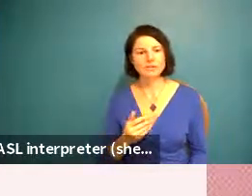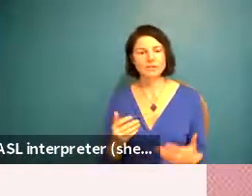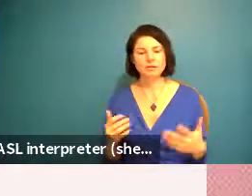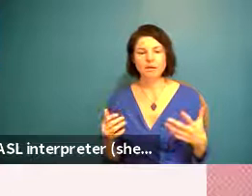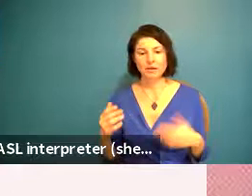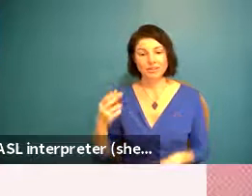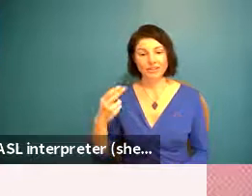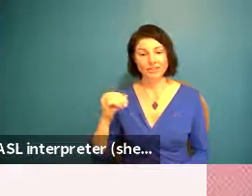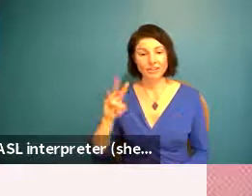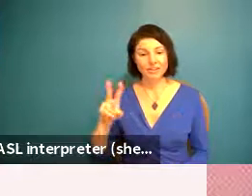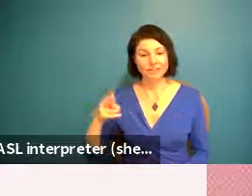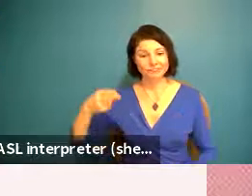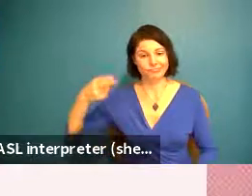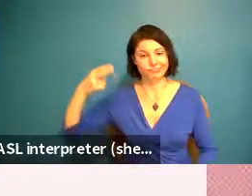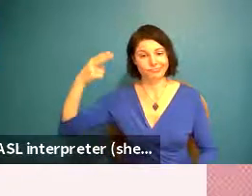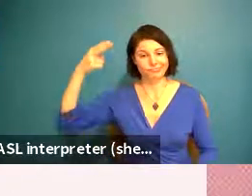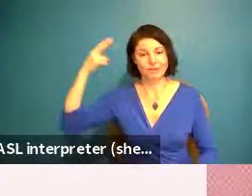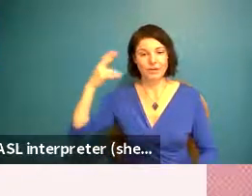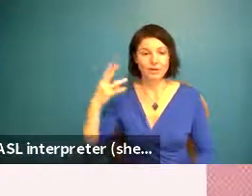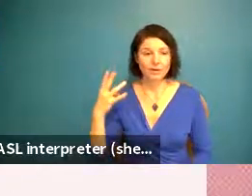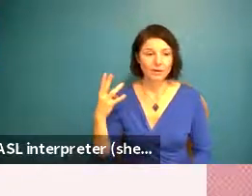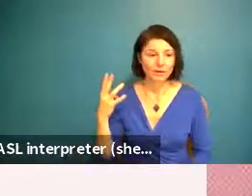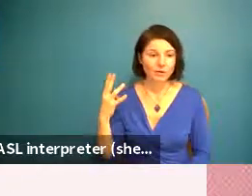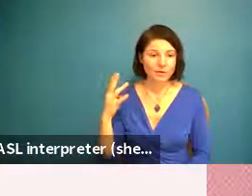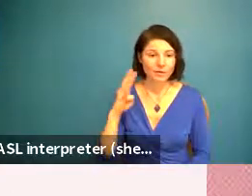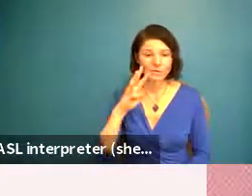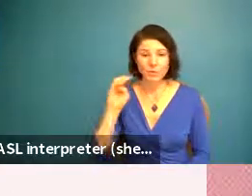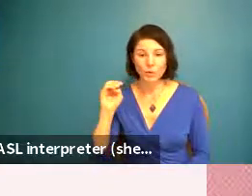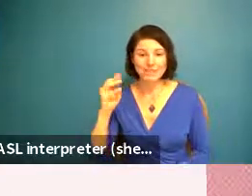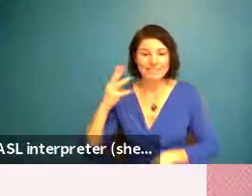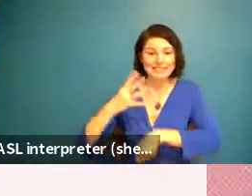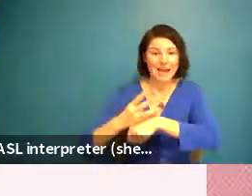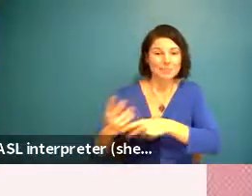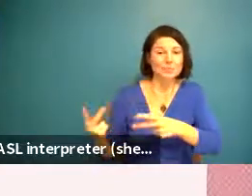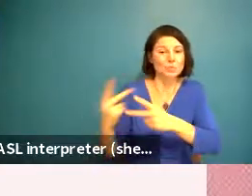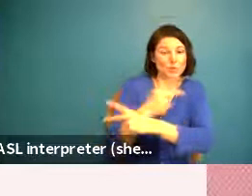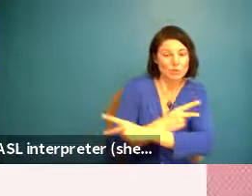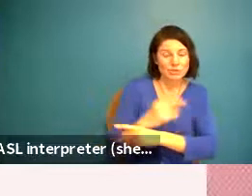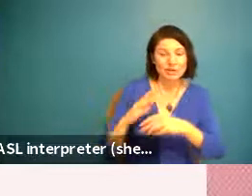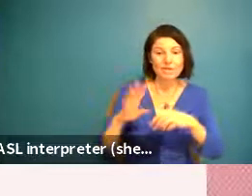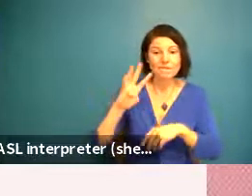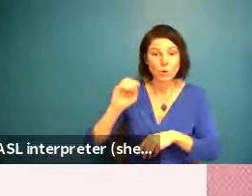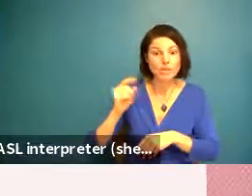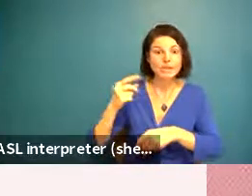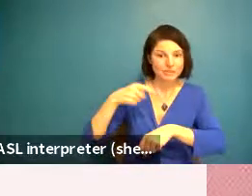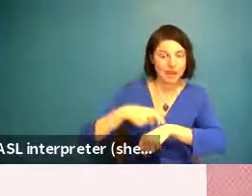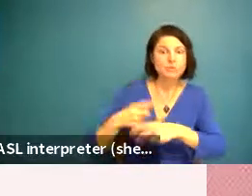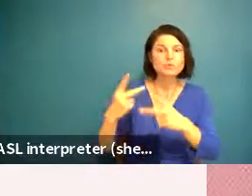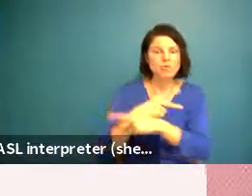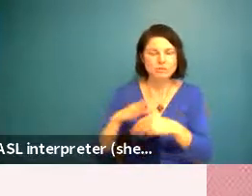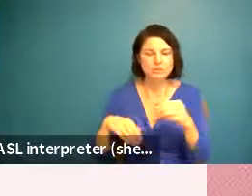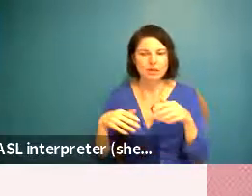HIV are 40 times to the US general population. And much about 10 times, white trans people.